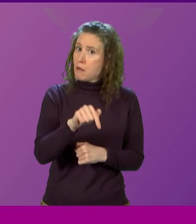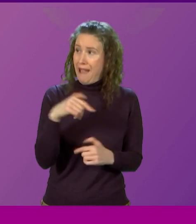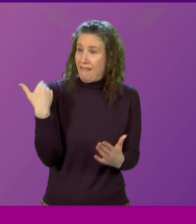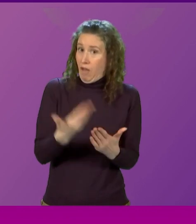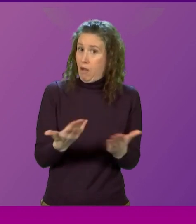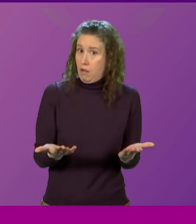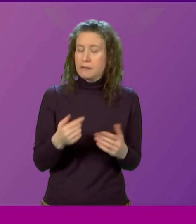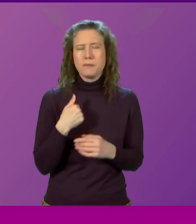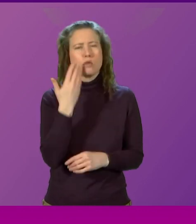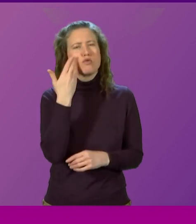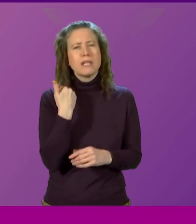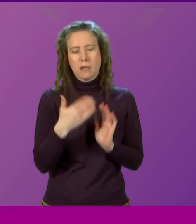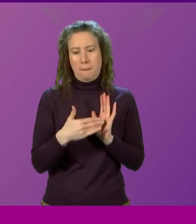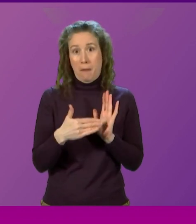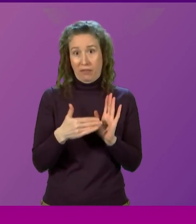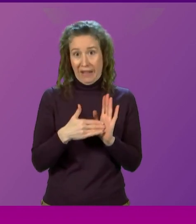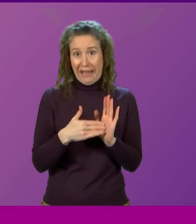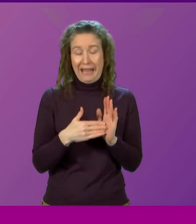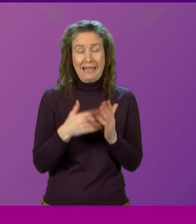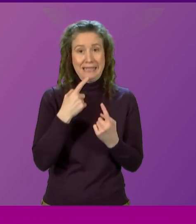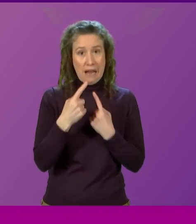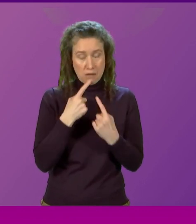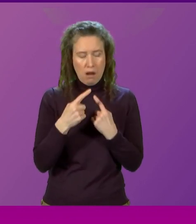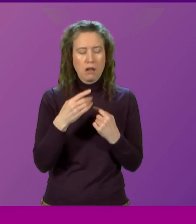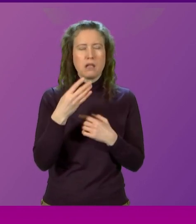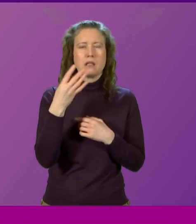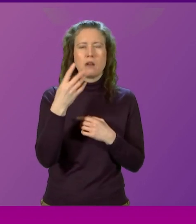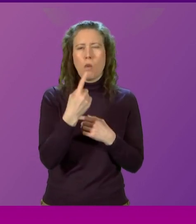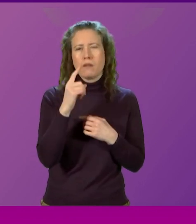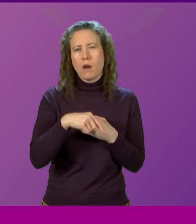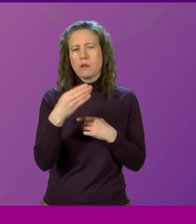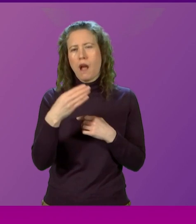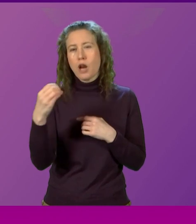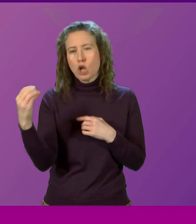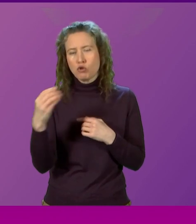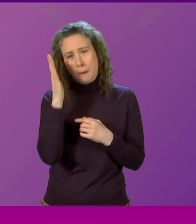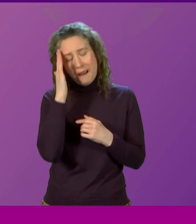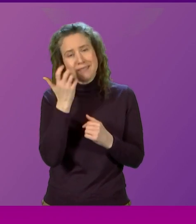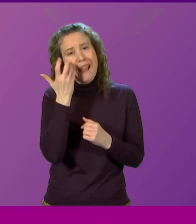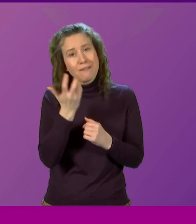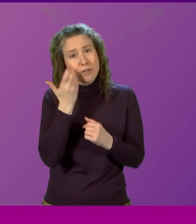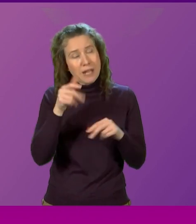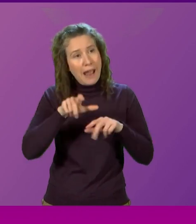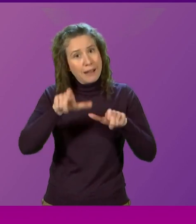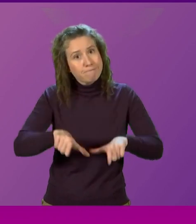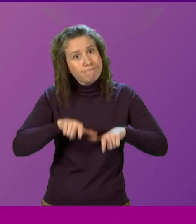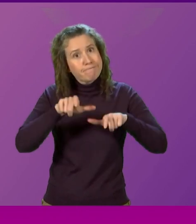The most recent month of data shows that, every day, 1,900 beds were taken up in Scotland’s